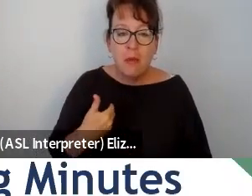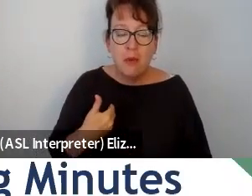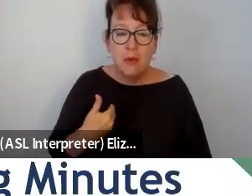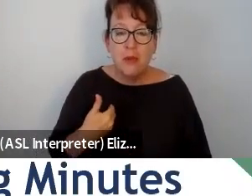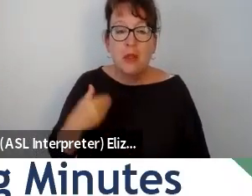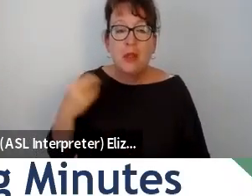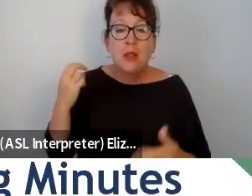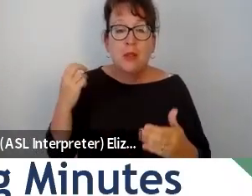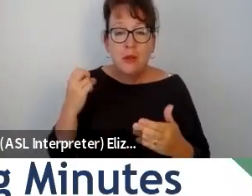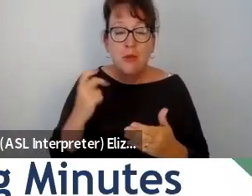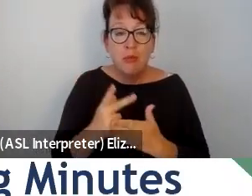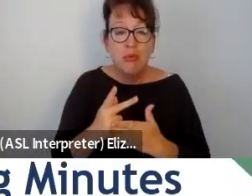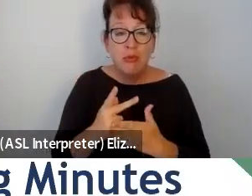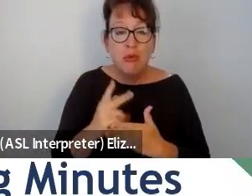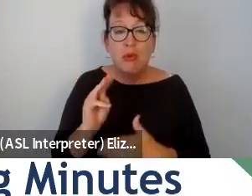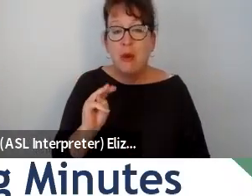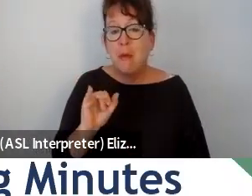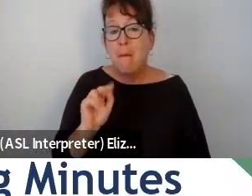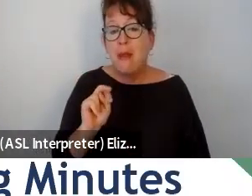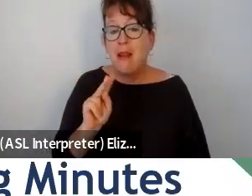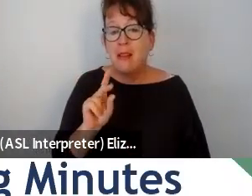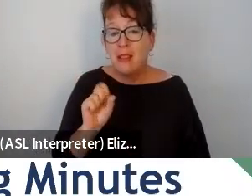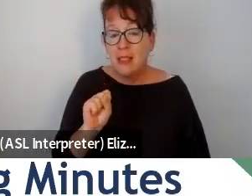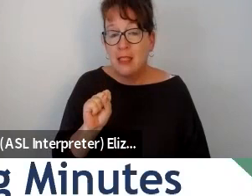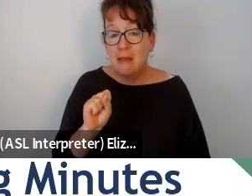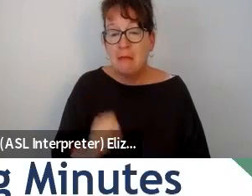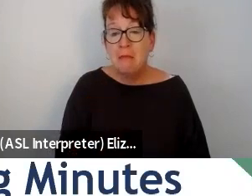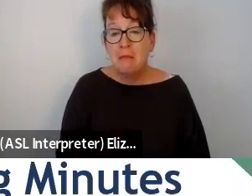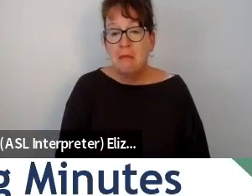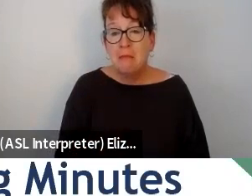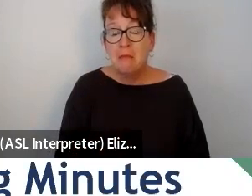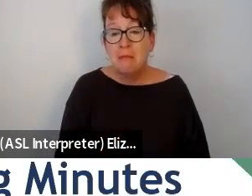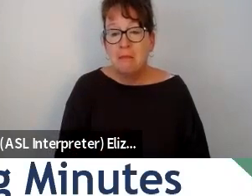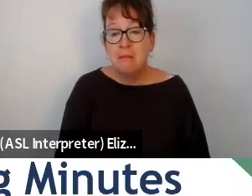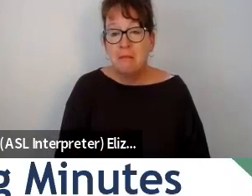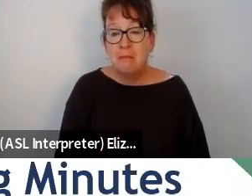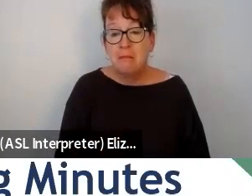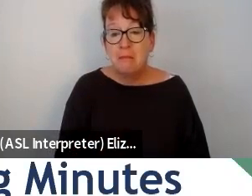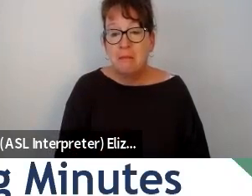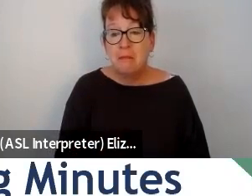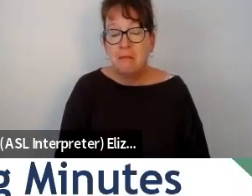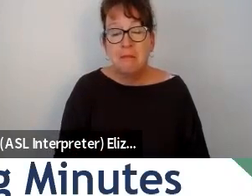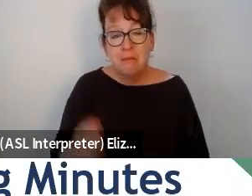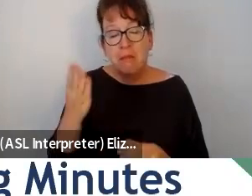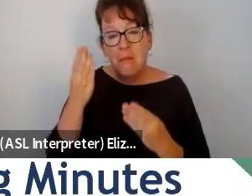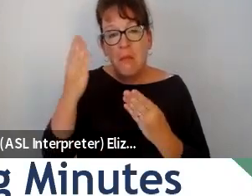talking about just ports that serve ocean-going vessels or on a coast, we're talking about inland